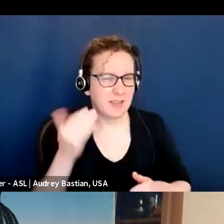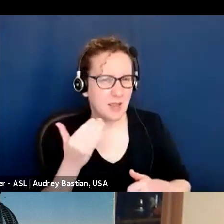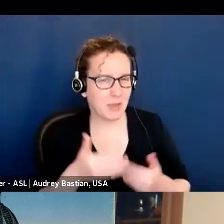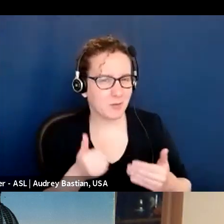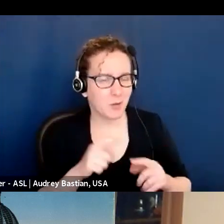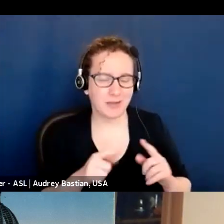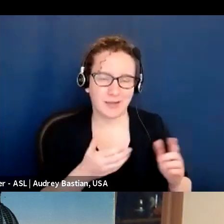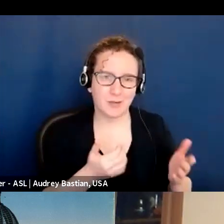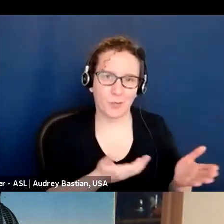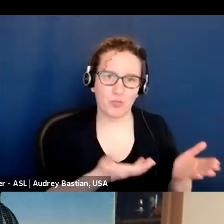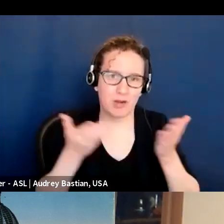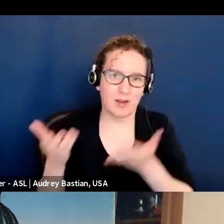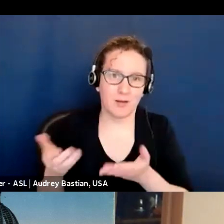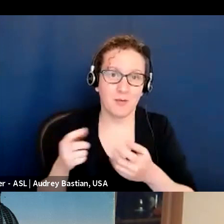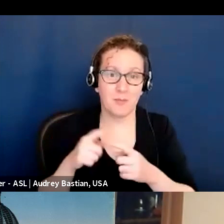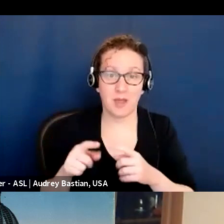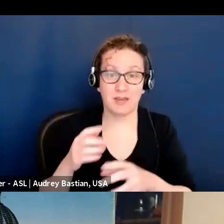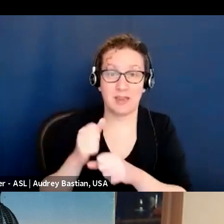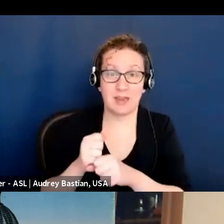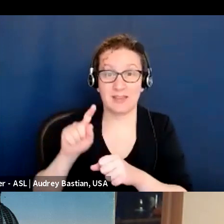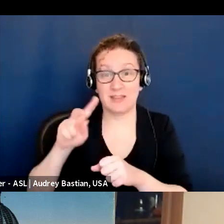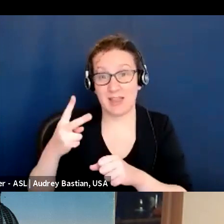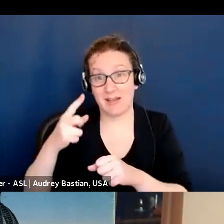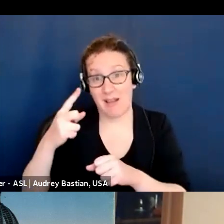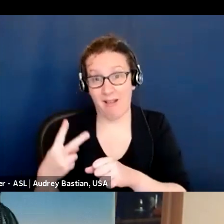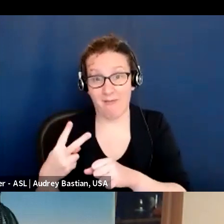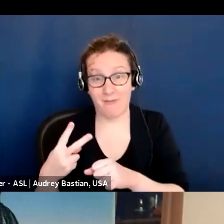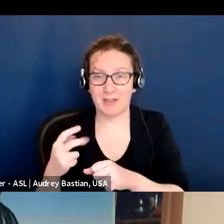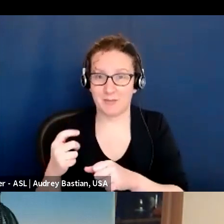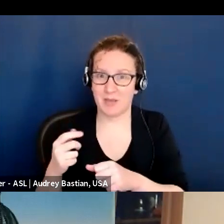But yeah. Getting that was a bit of a hassle. >> JUSTIN HARFORD: Yeah, yeah, getting it,